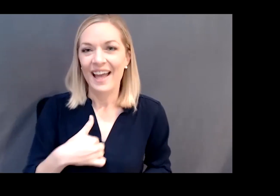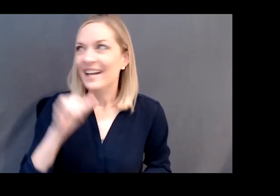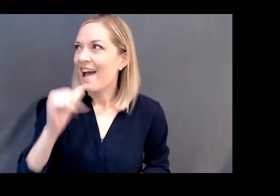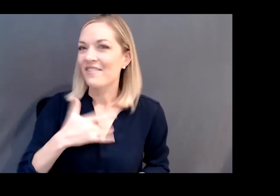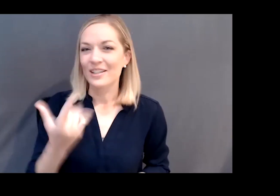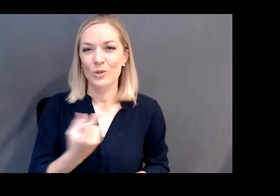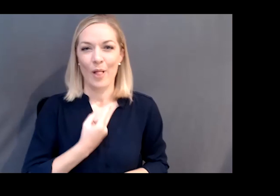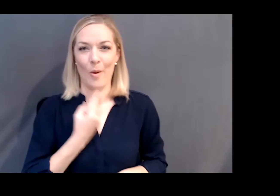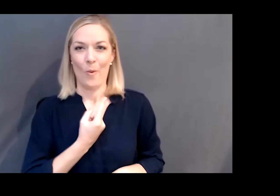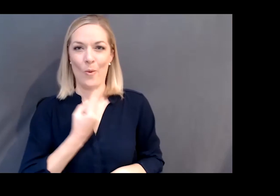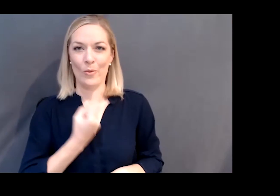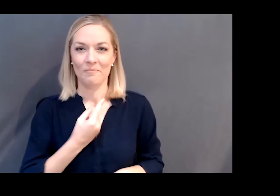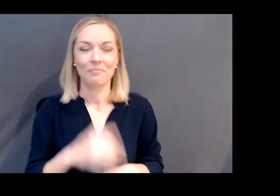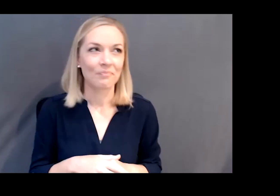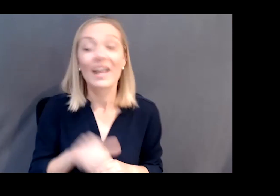like I was in this alone.